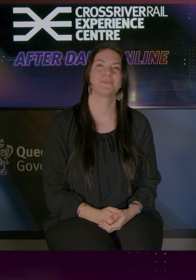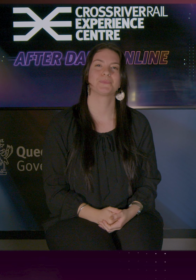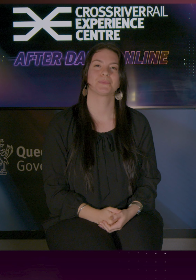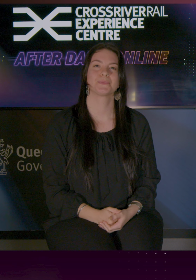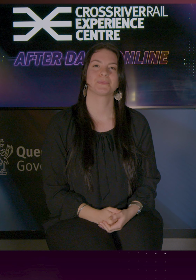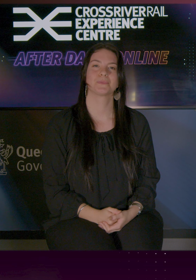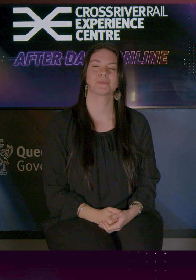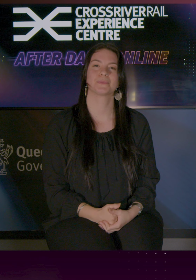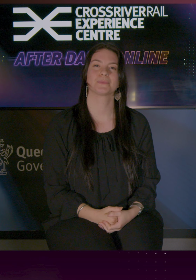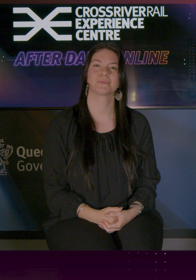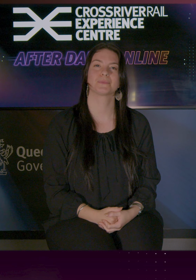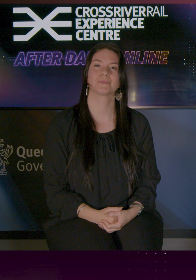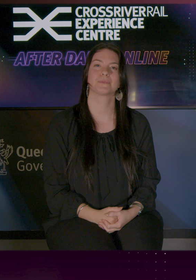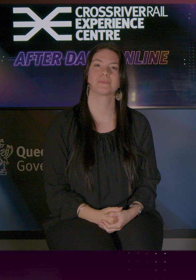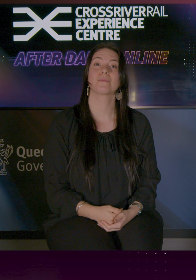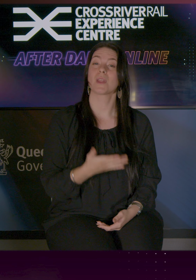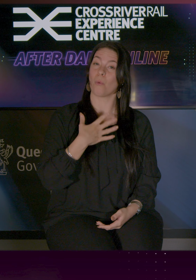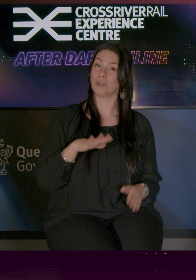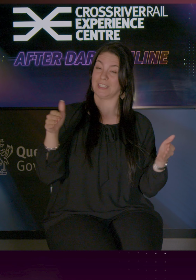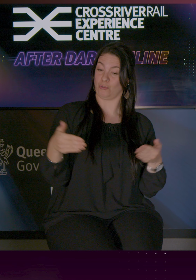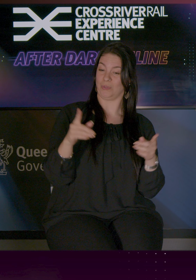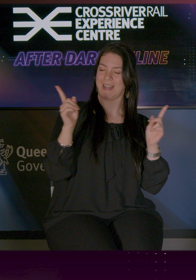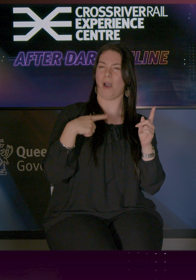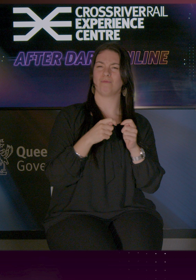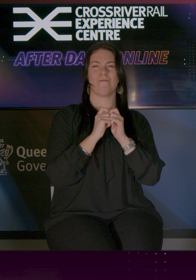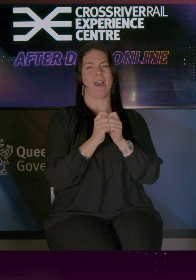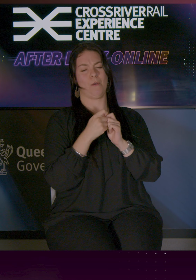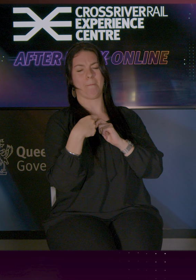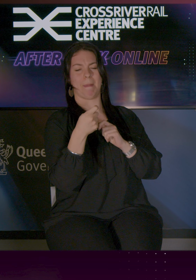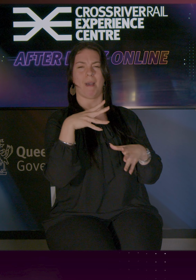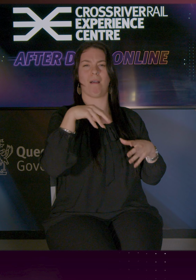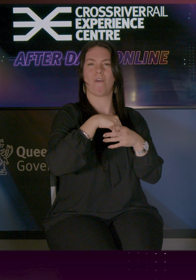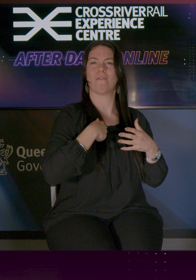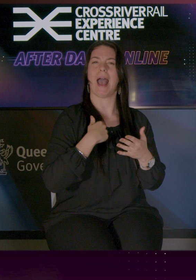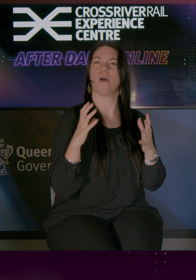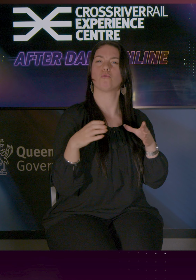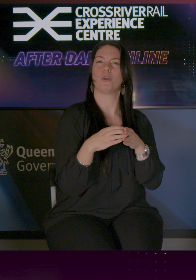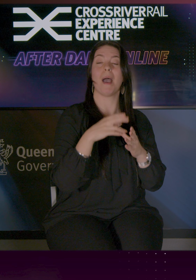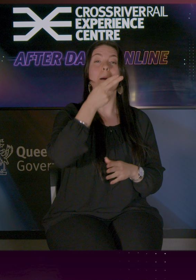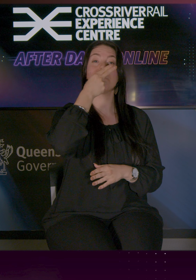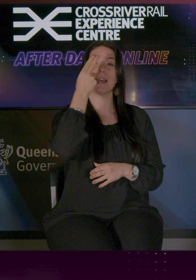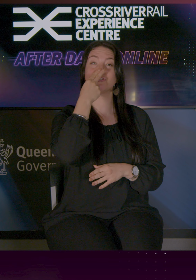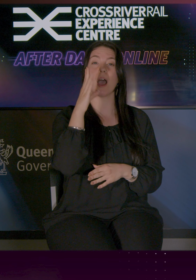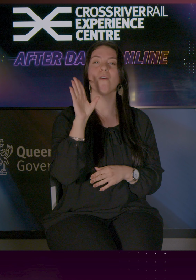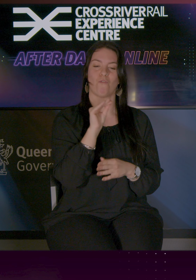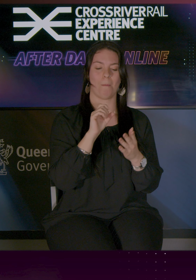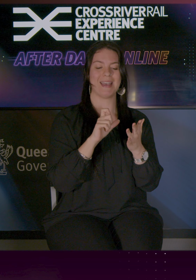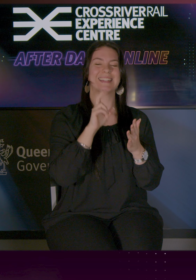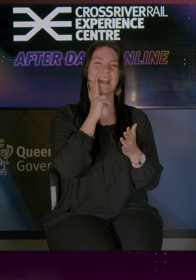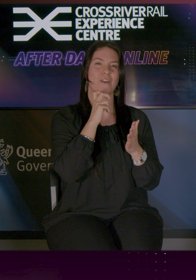I would like to introduce a valuable member of our accessible reference group Petra from devconnect who will talk about her work with devconnect